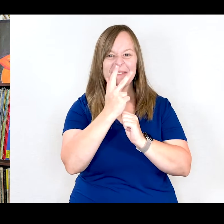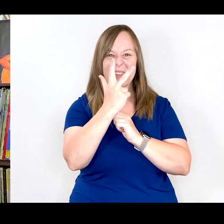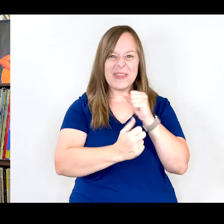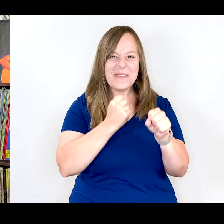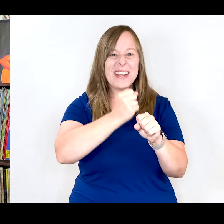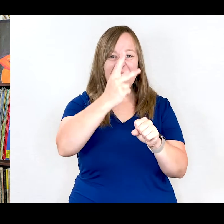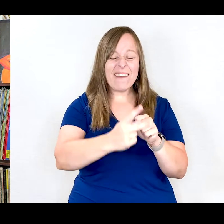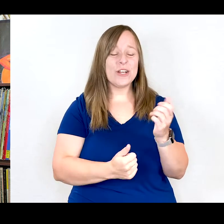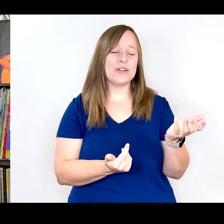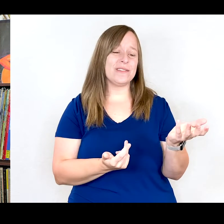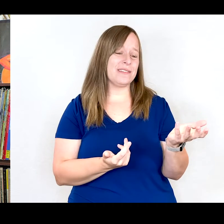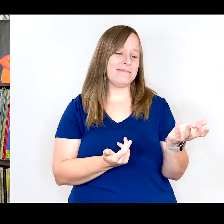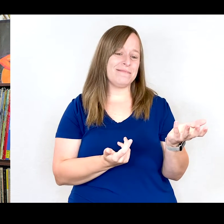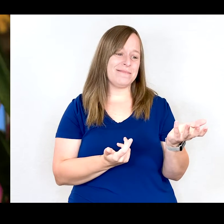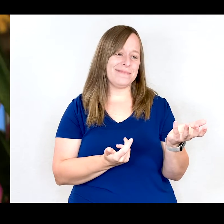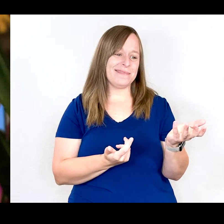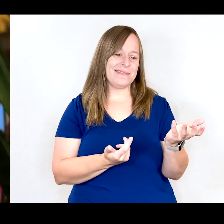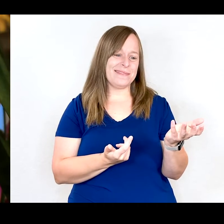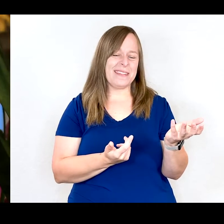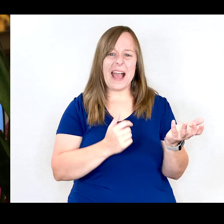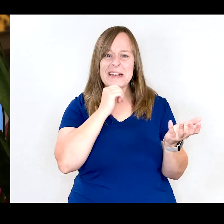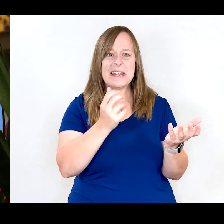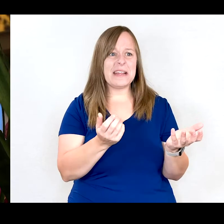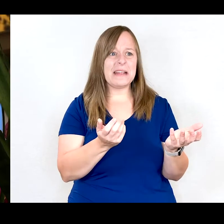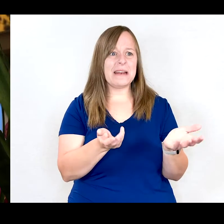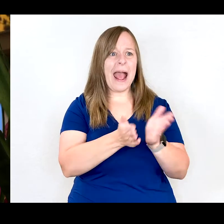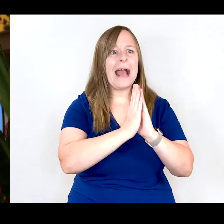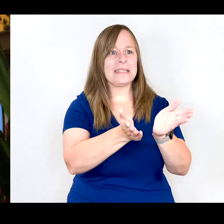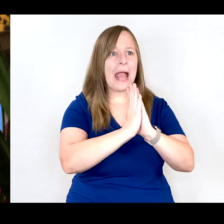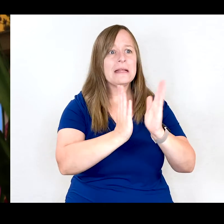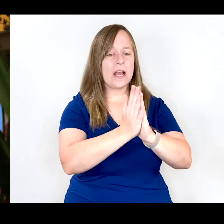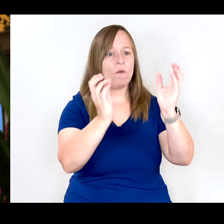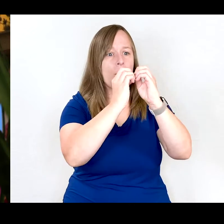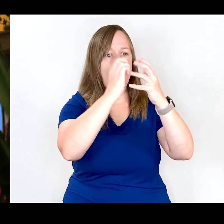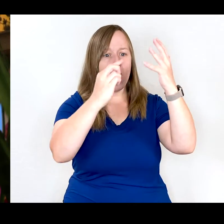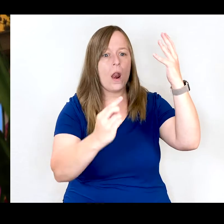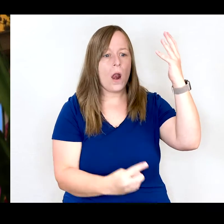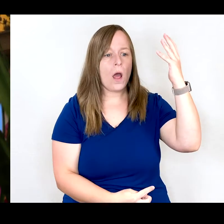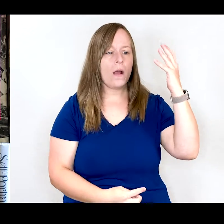It was 3 and 1/2 years and I didn't want much. I mean it wouldn't be nice if I were allowed